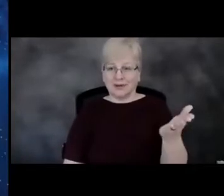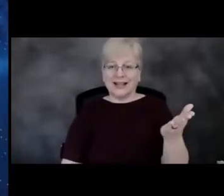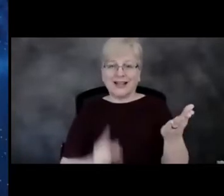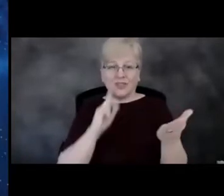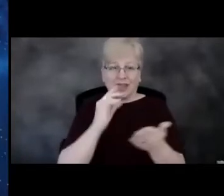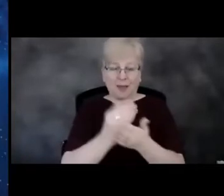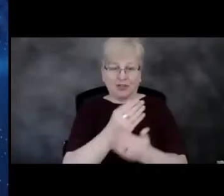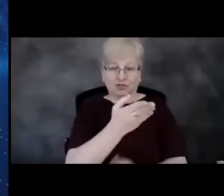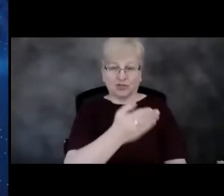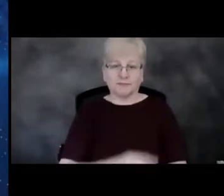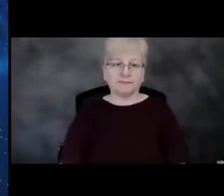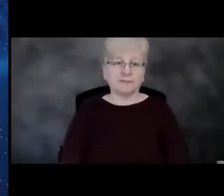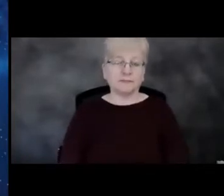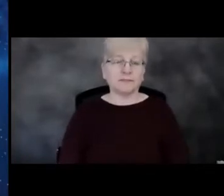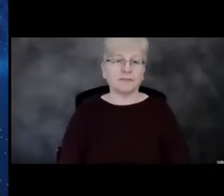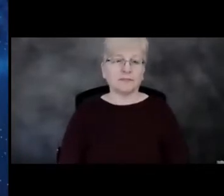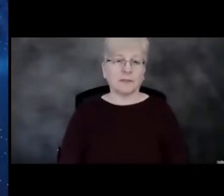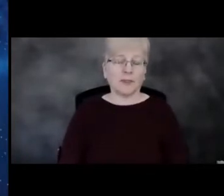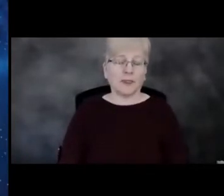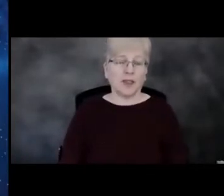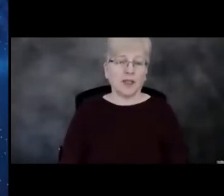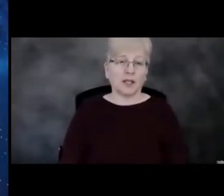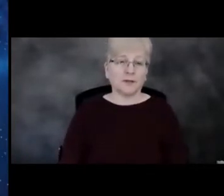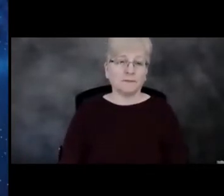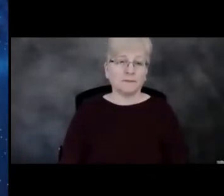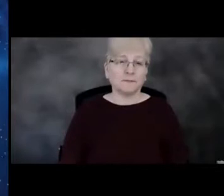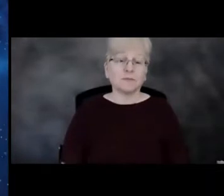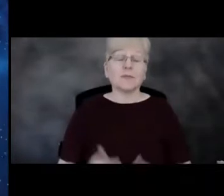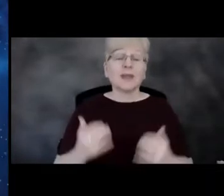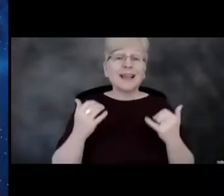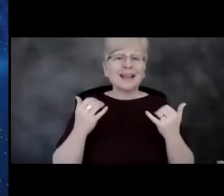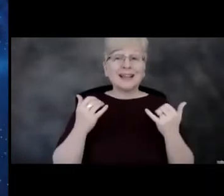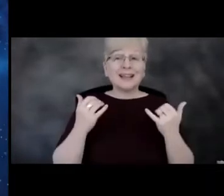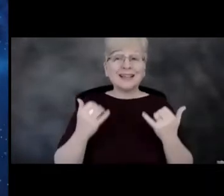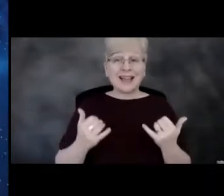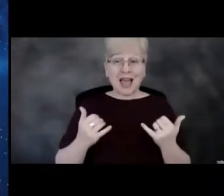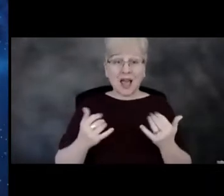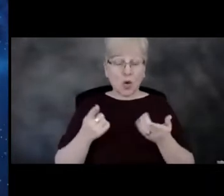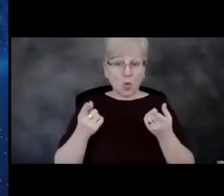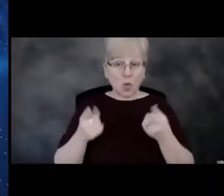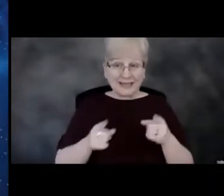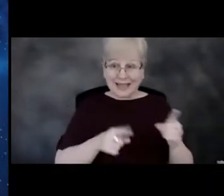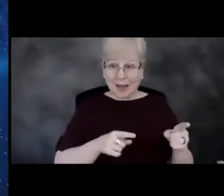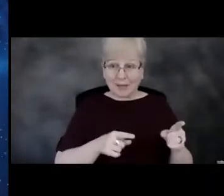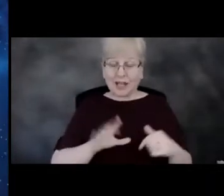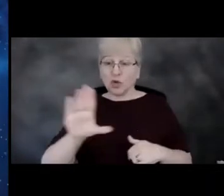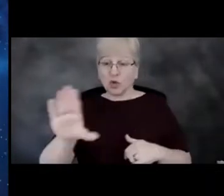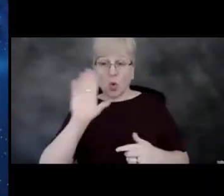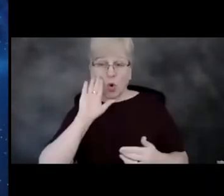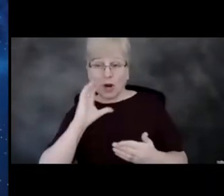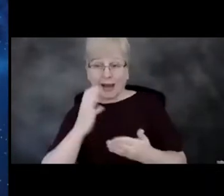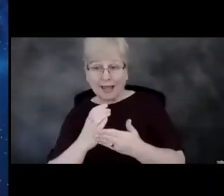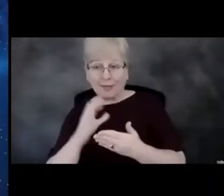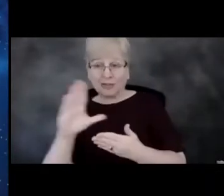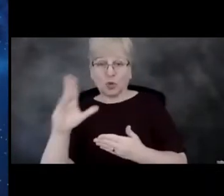16:50:04 What's happening is you are sending your images and you're tax up to our servers